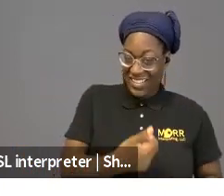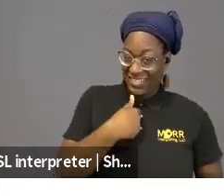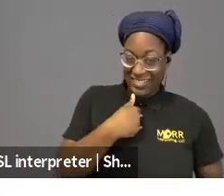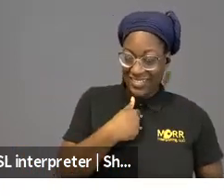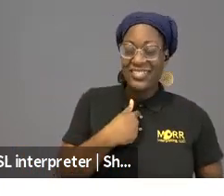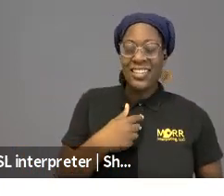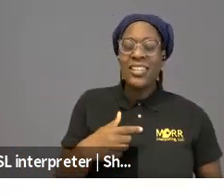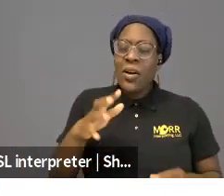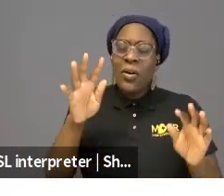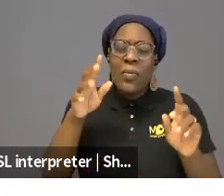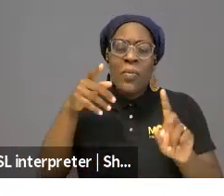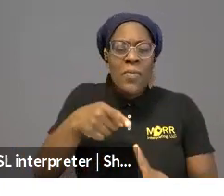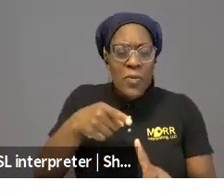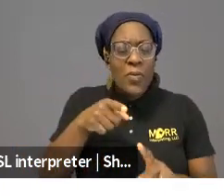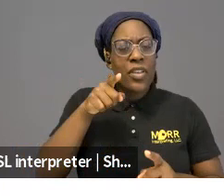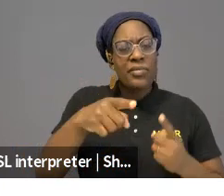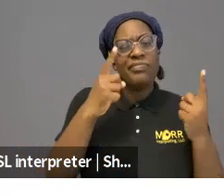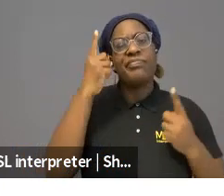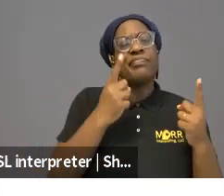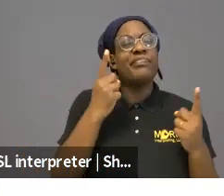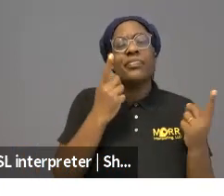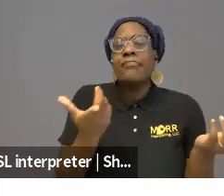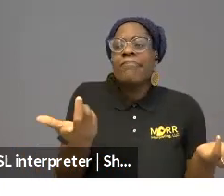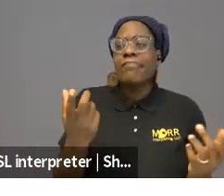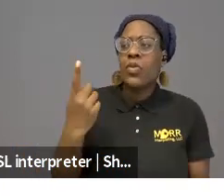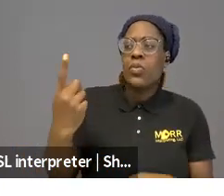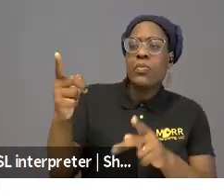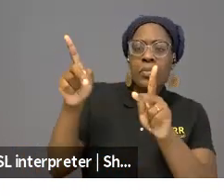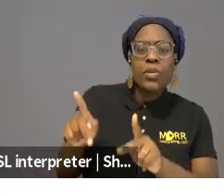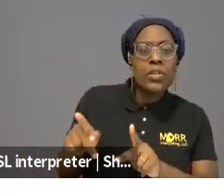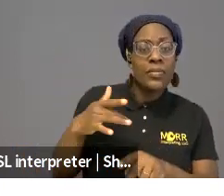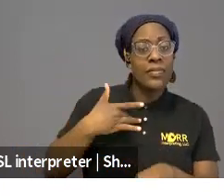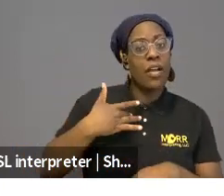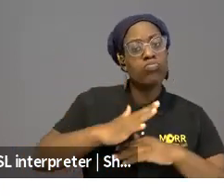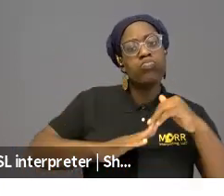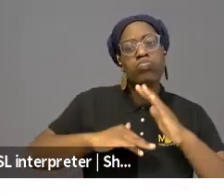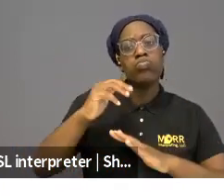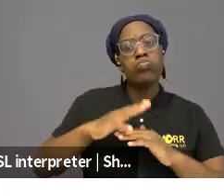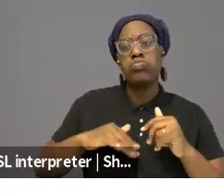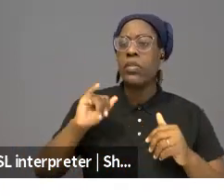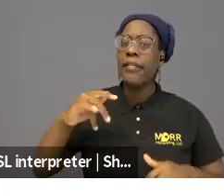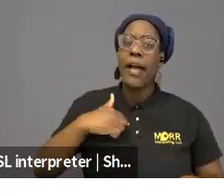can hand the reins over to sometimes, just because it's necessary for our own work sustainability.